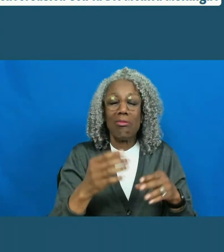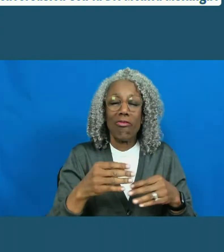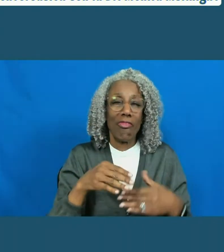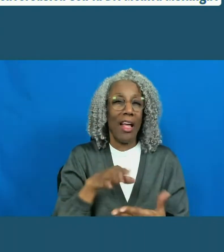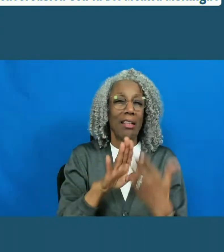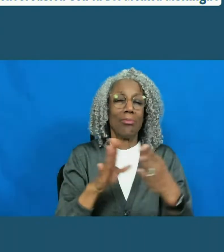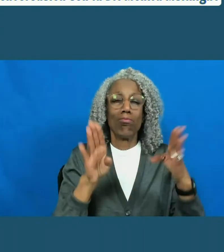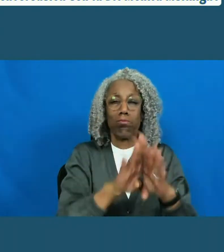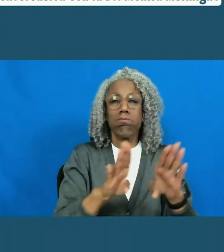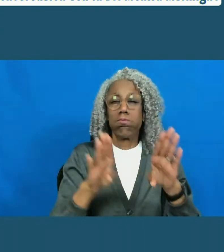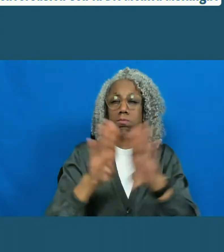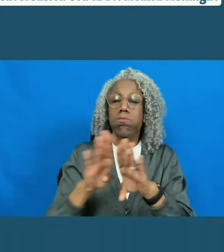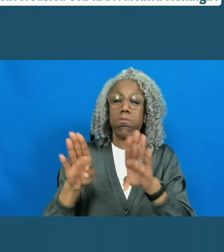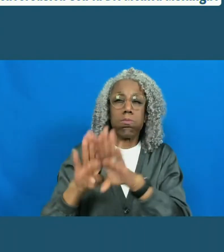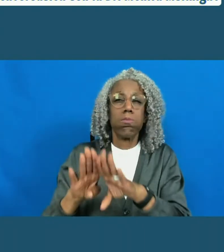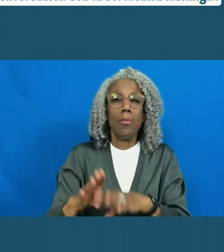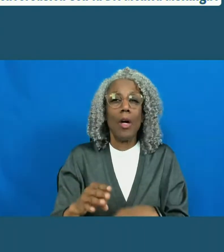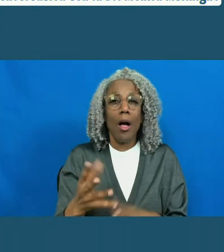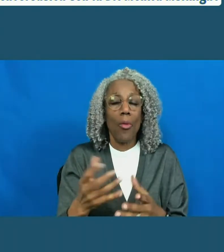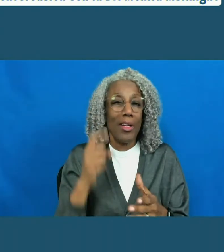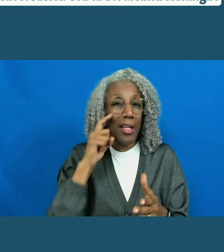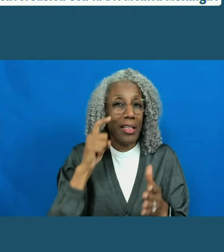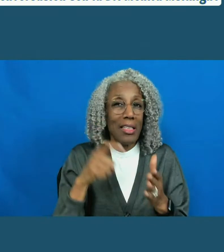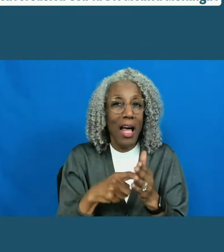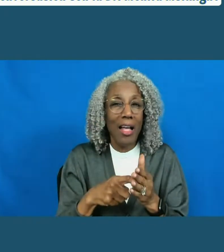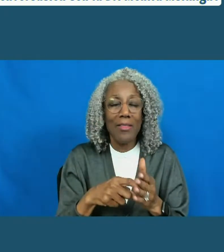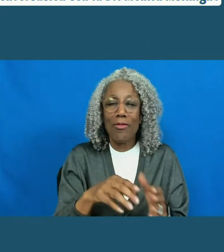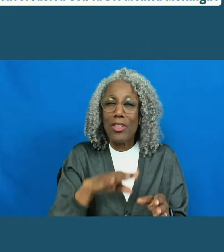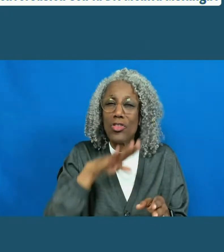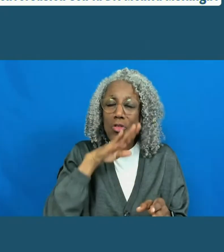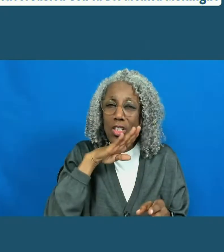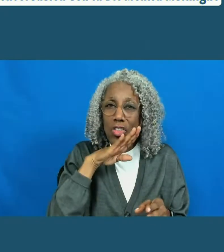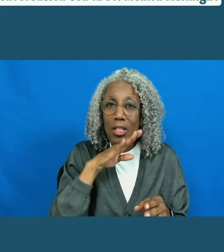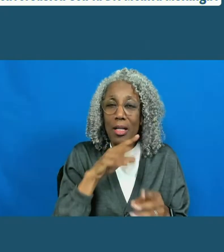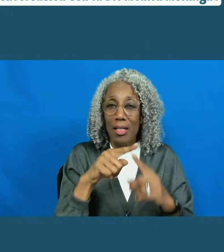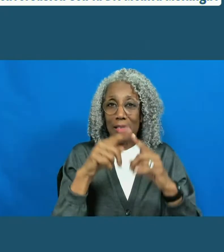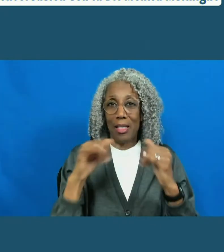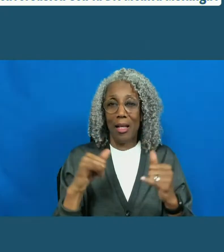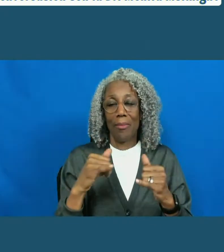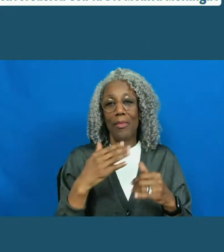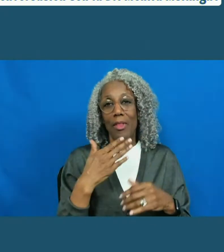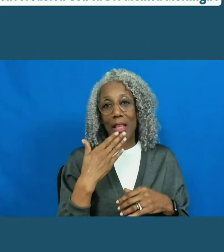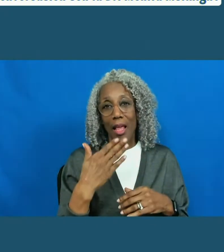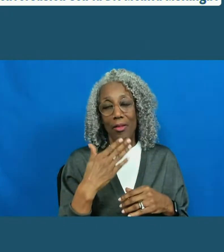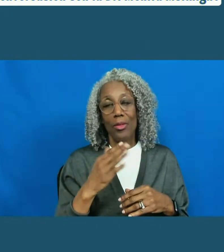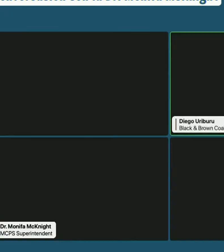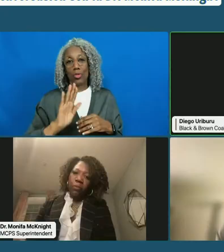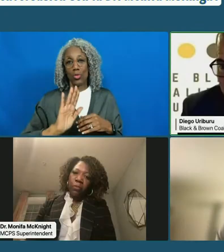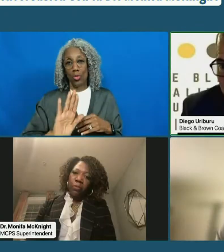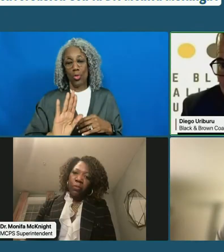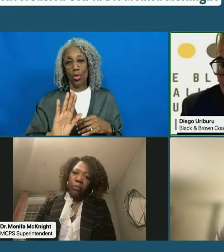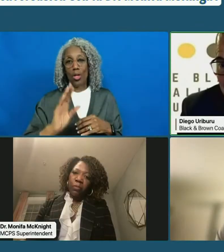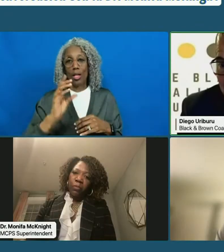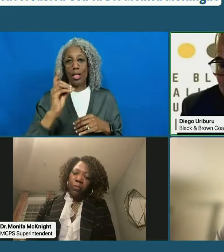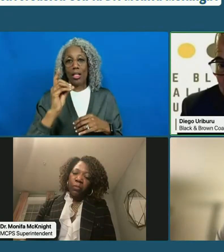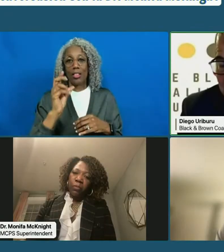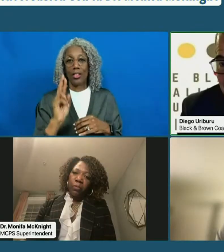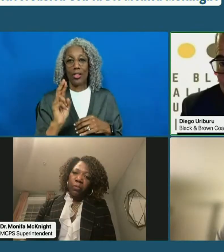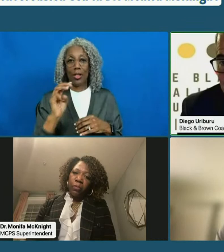who to call. Because lots of doors are closed for them. So I just want to acknowledge a